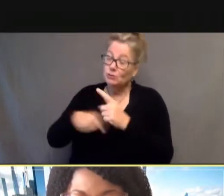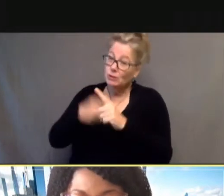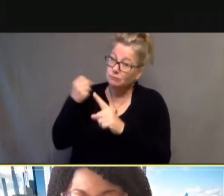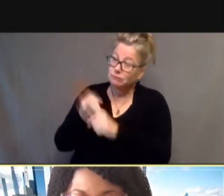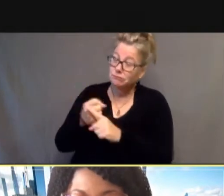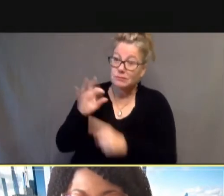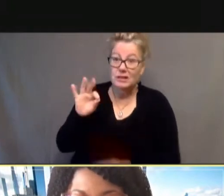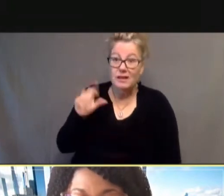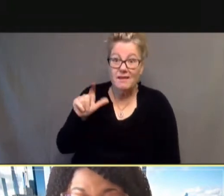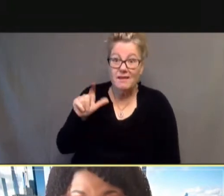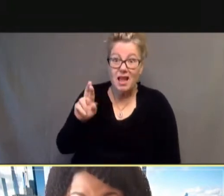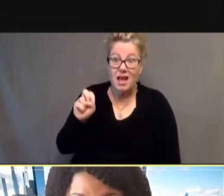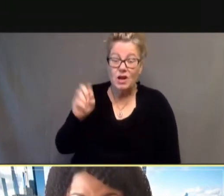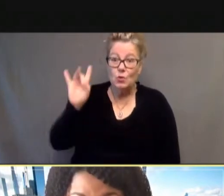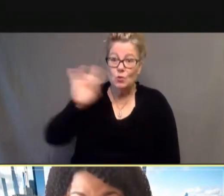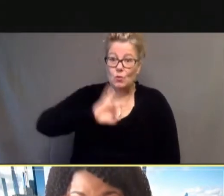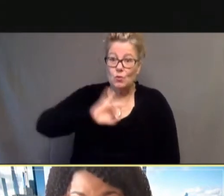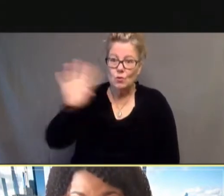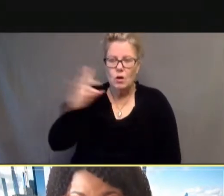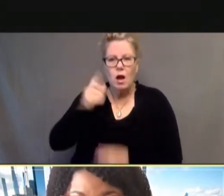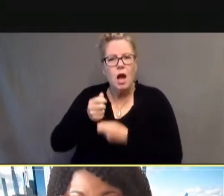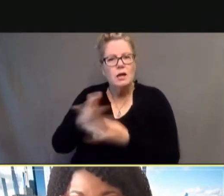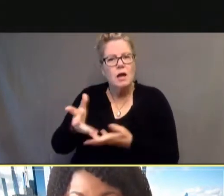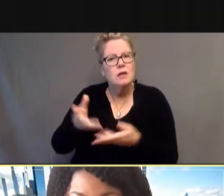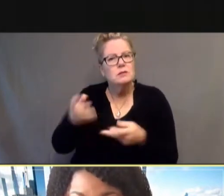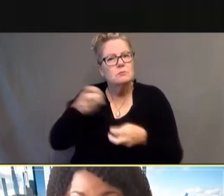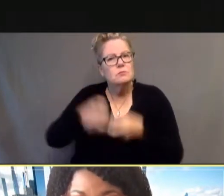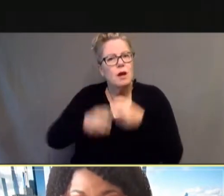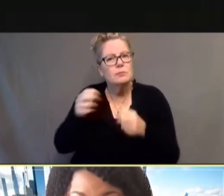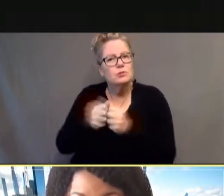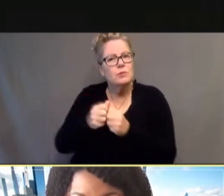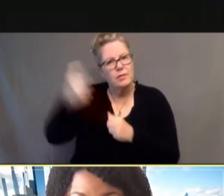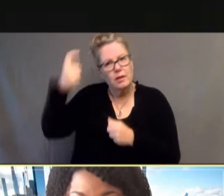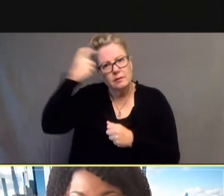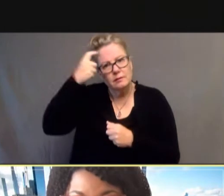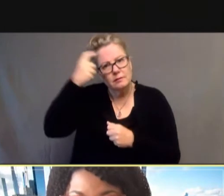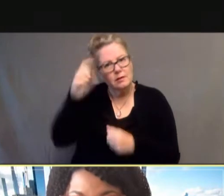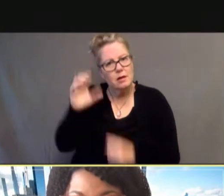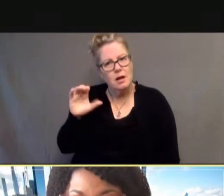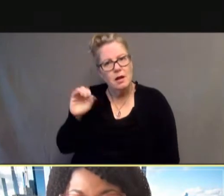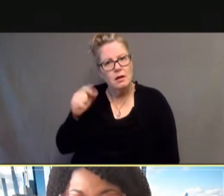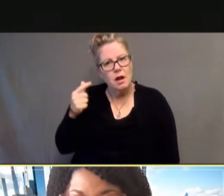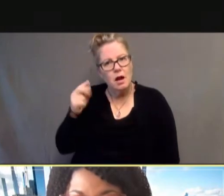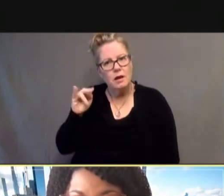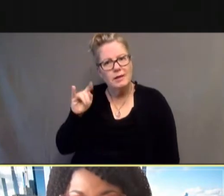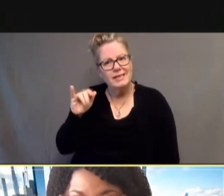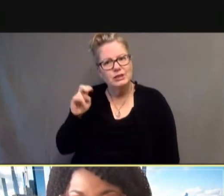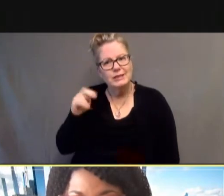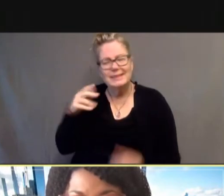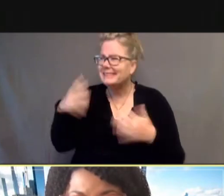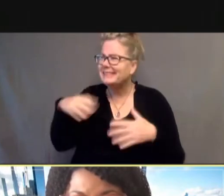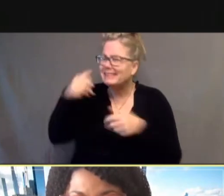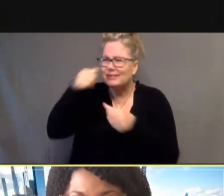issues with cognition. So sometimes my recall will be a little bit delayed or I'll just